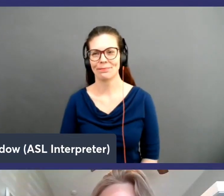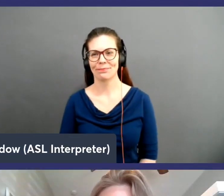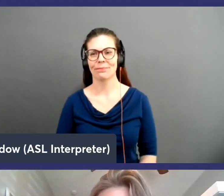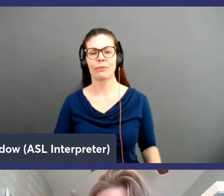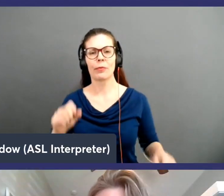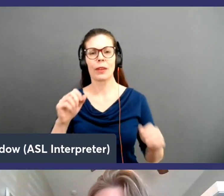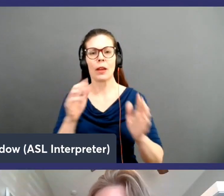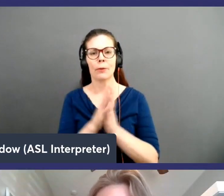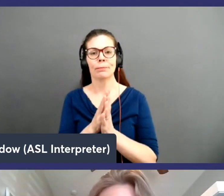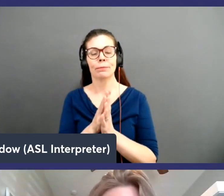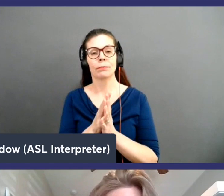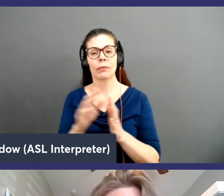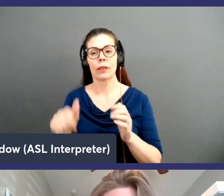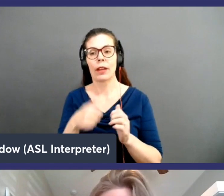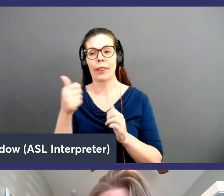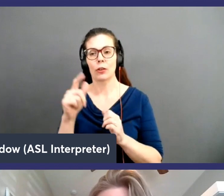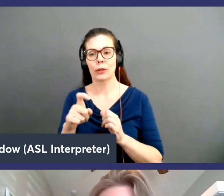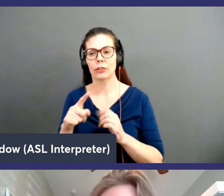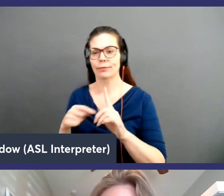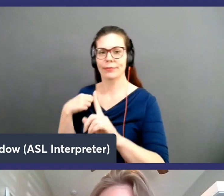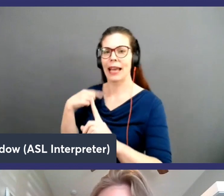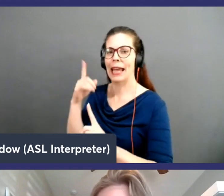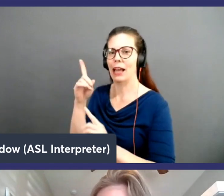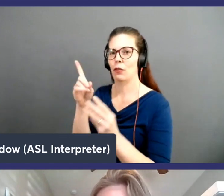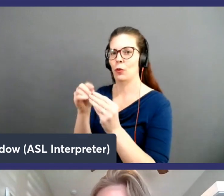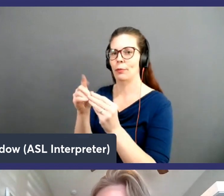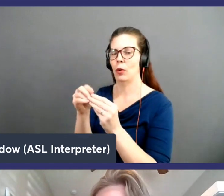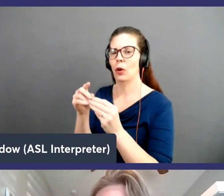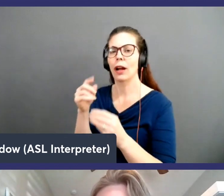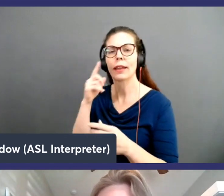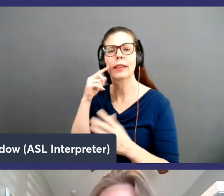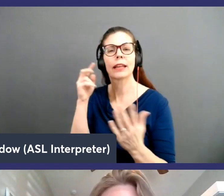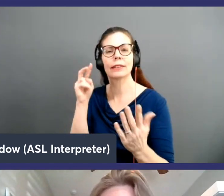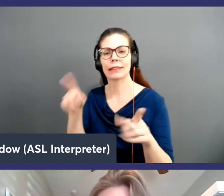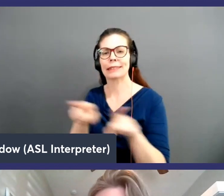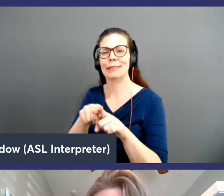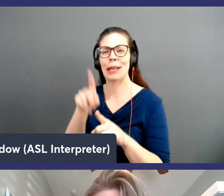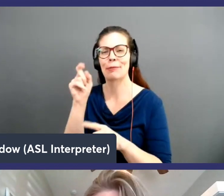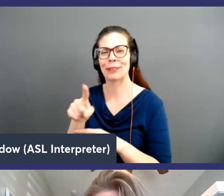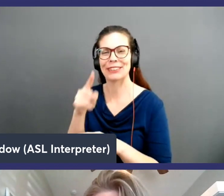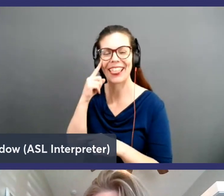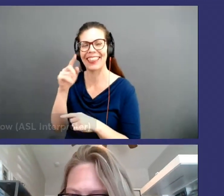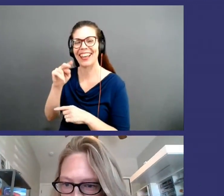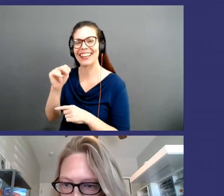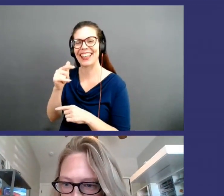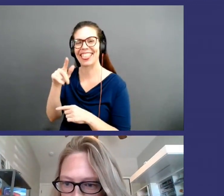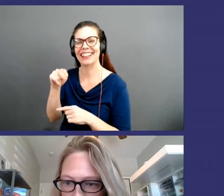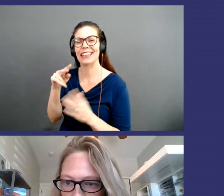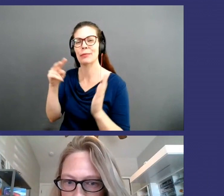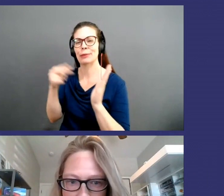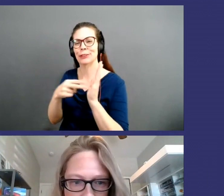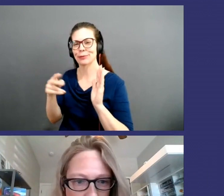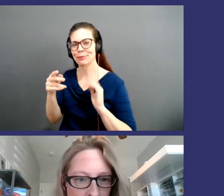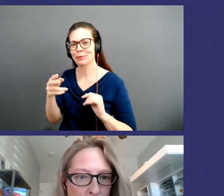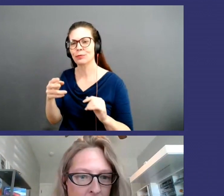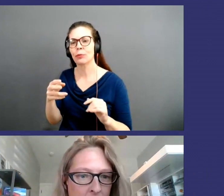Another question. - So I had one more yet. I think we're looking at the same one here. Nathan, let me grab it. I had this question.